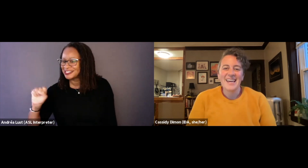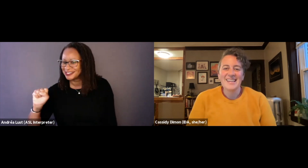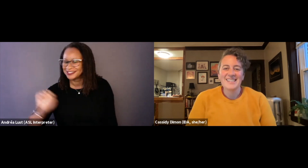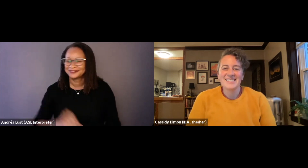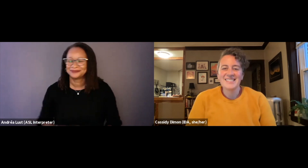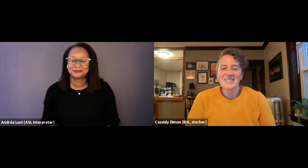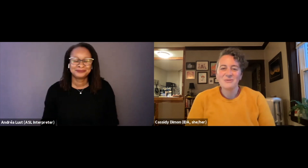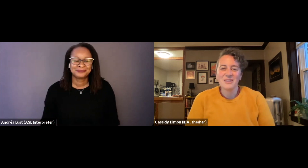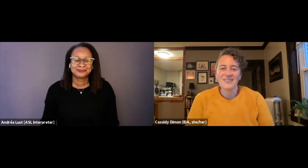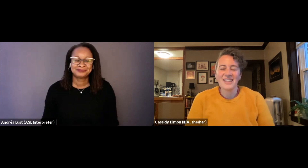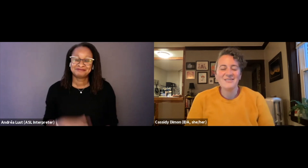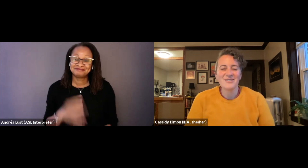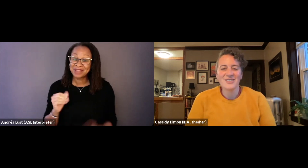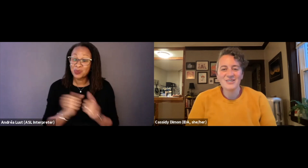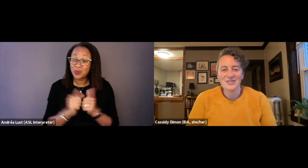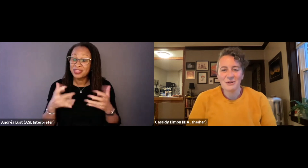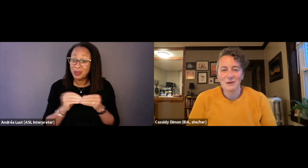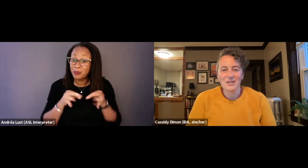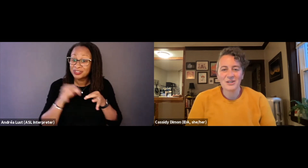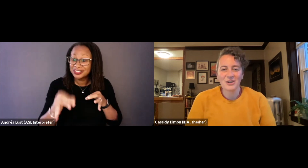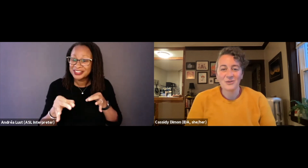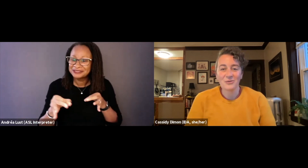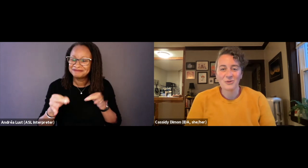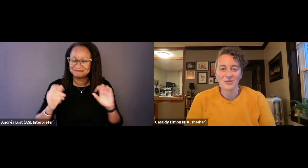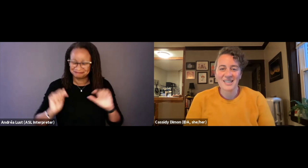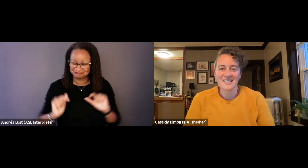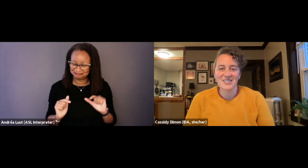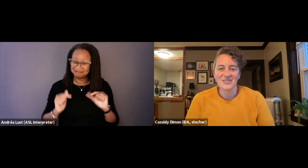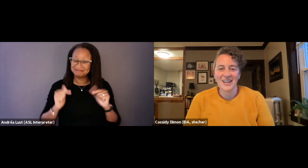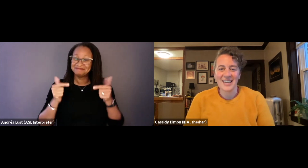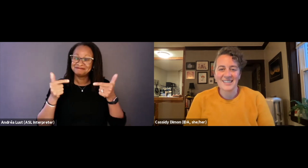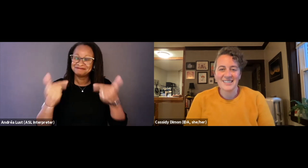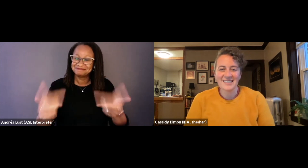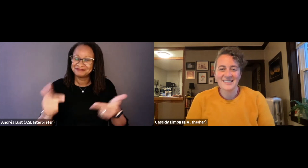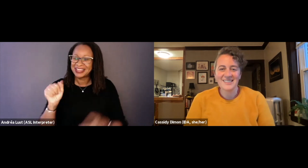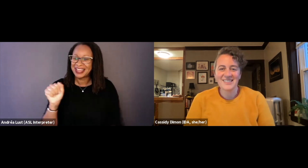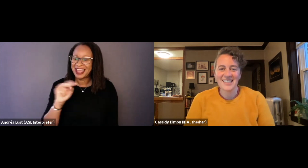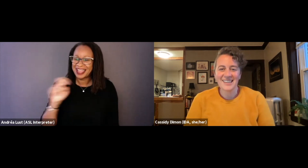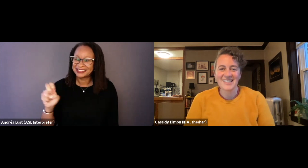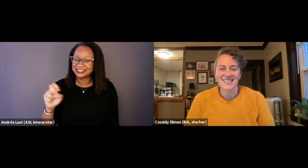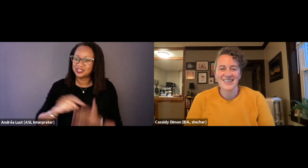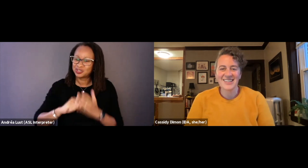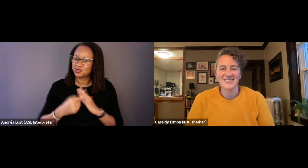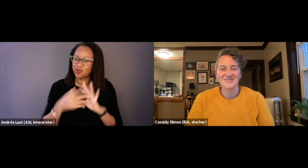And without any further ado, I'm gonna go throw things to Anne to get things started.